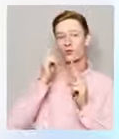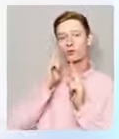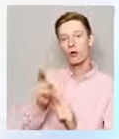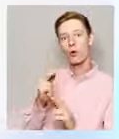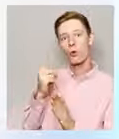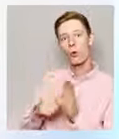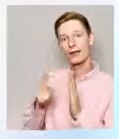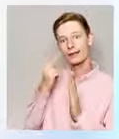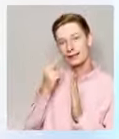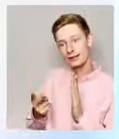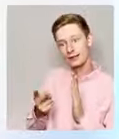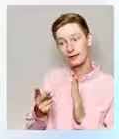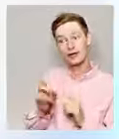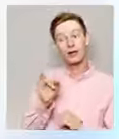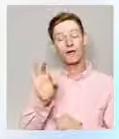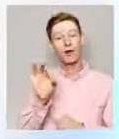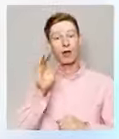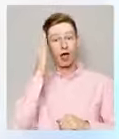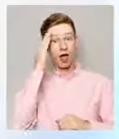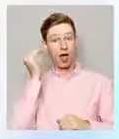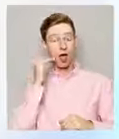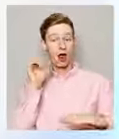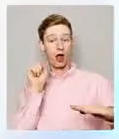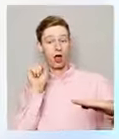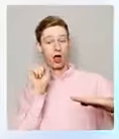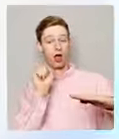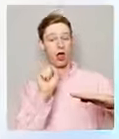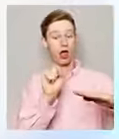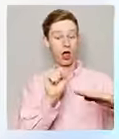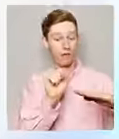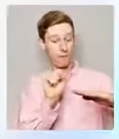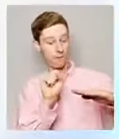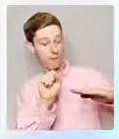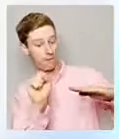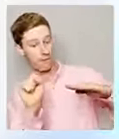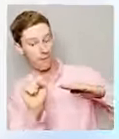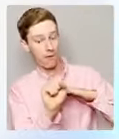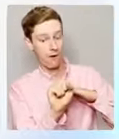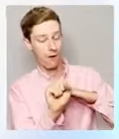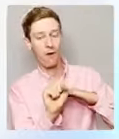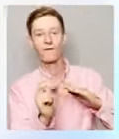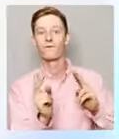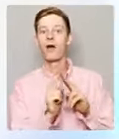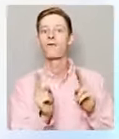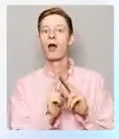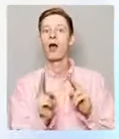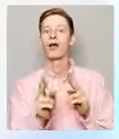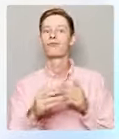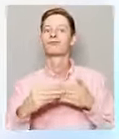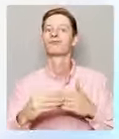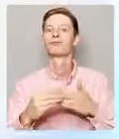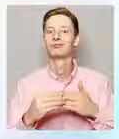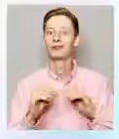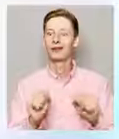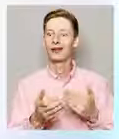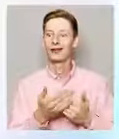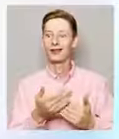Collisions are very forgiving once the front of a player's head has cleared an obstacle's forward edge because otherwise, players found themselves taking damage for no reason.